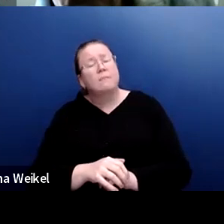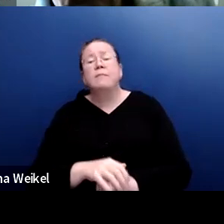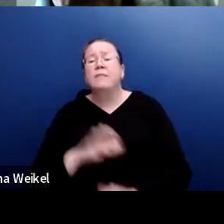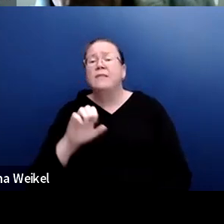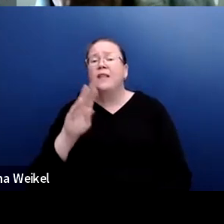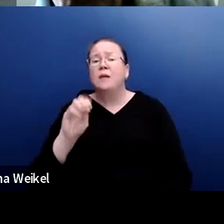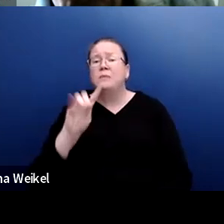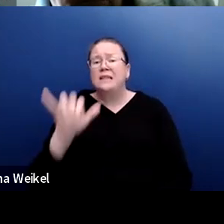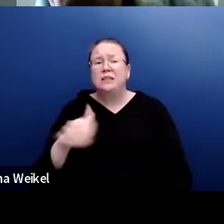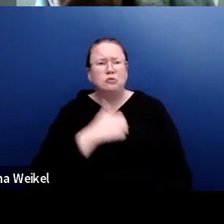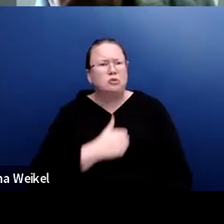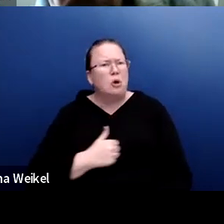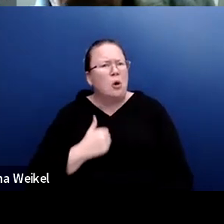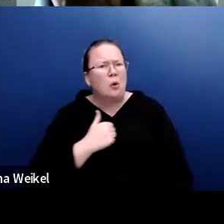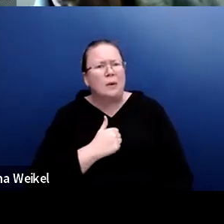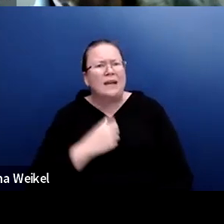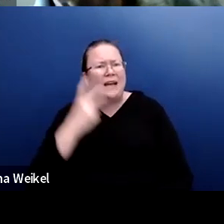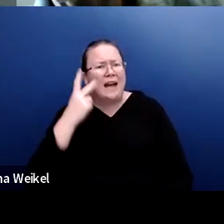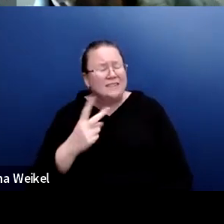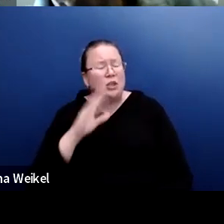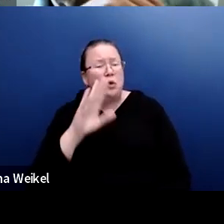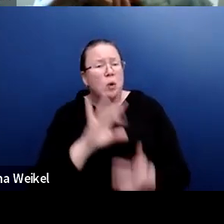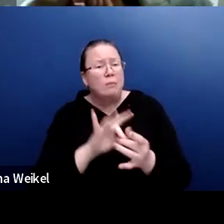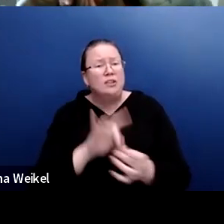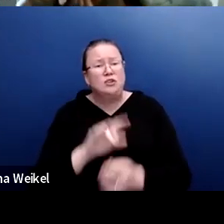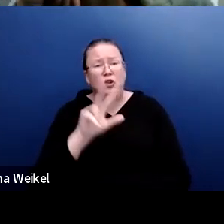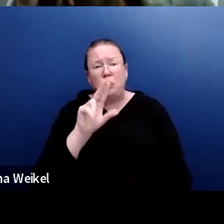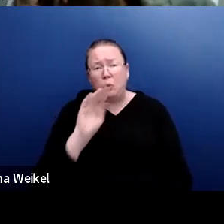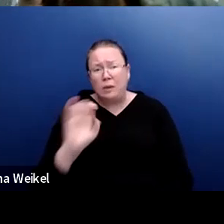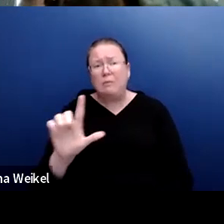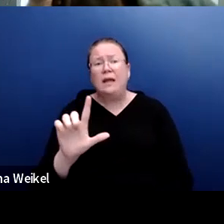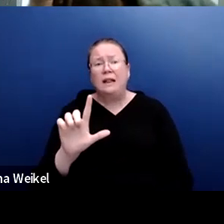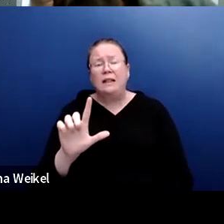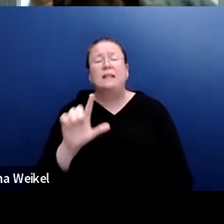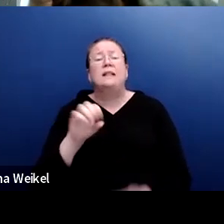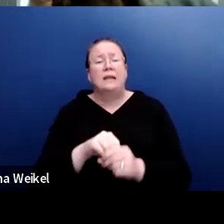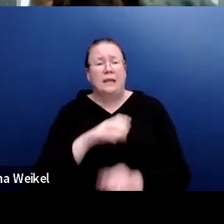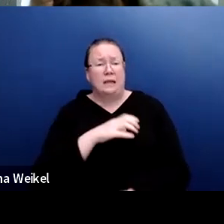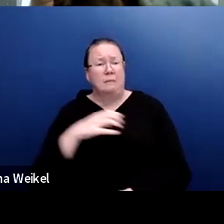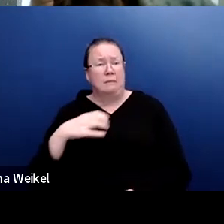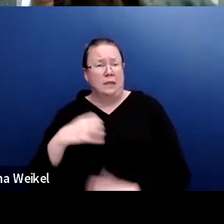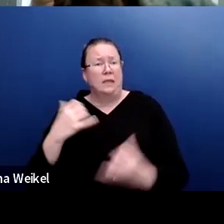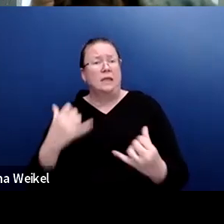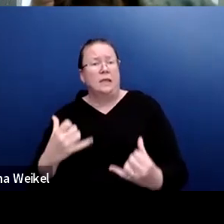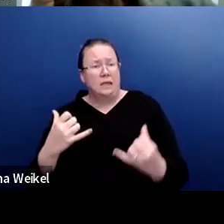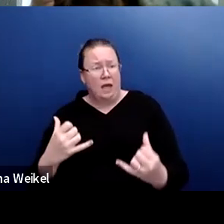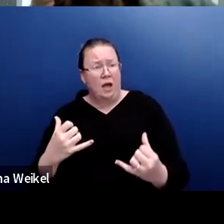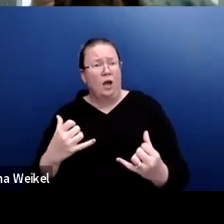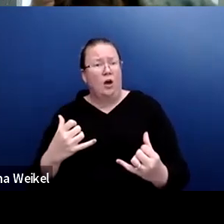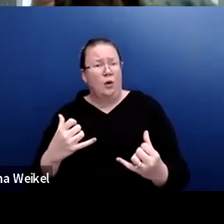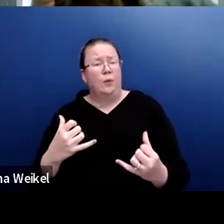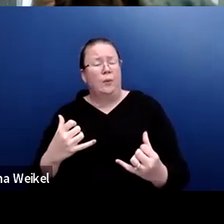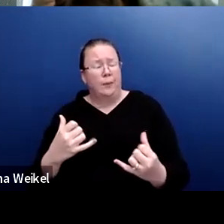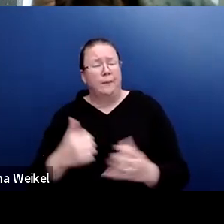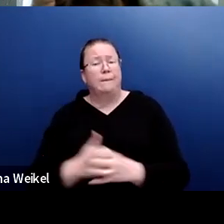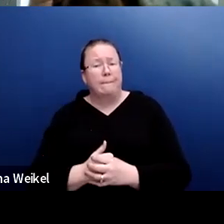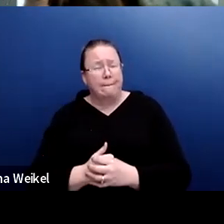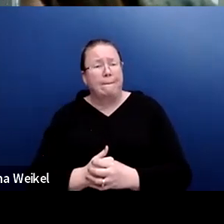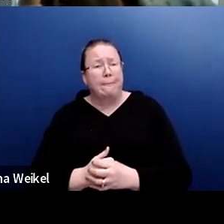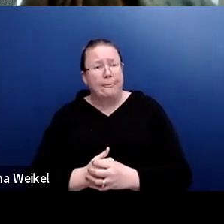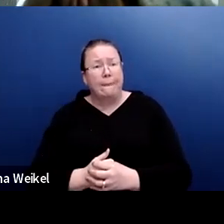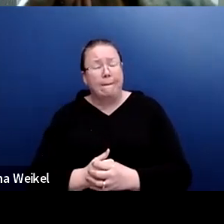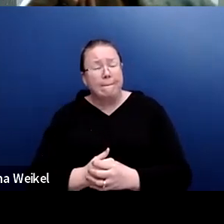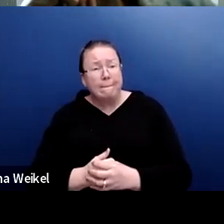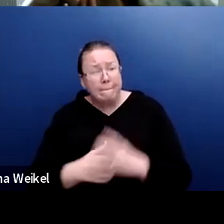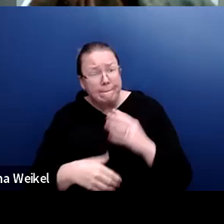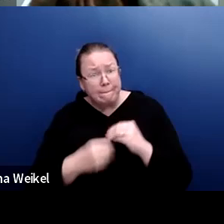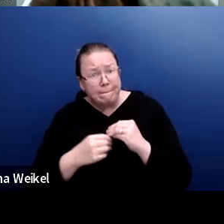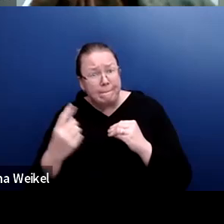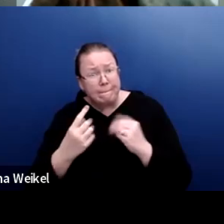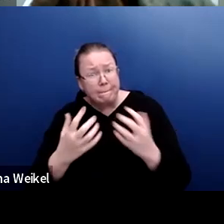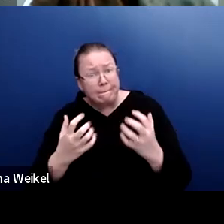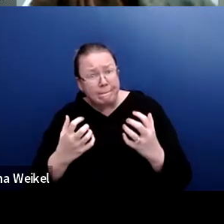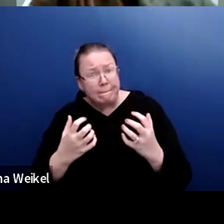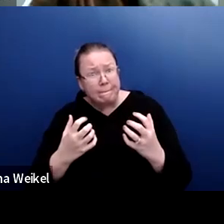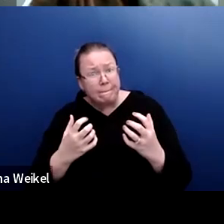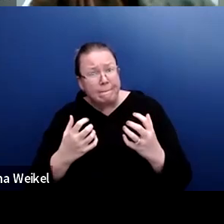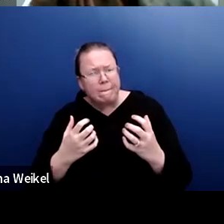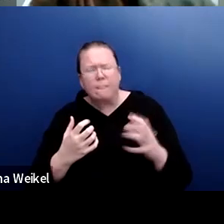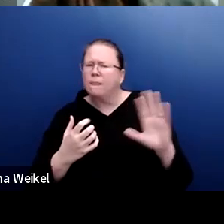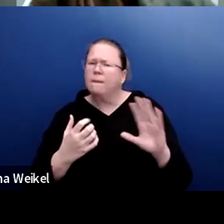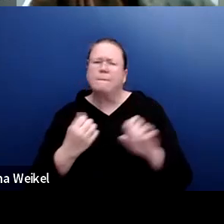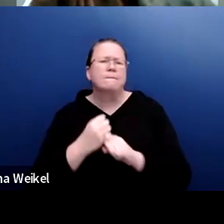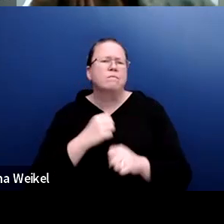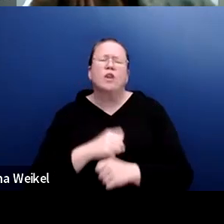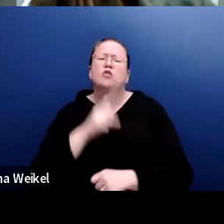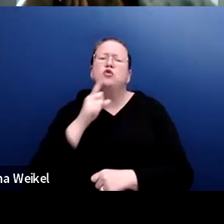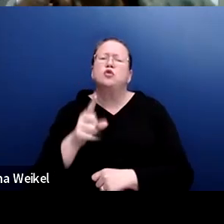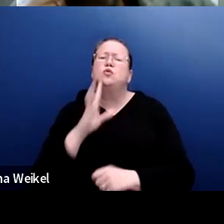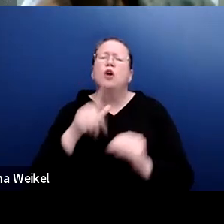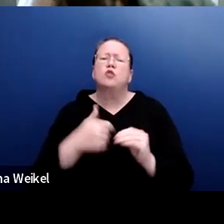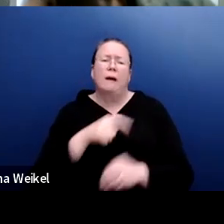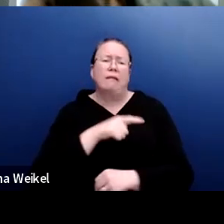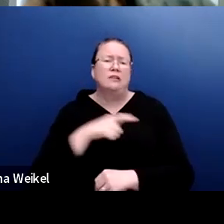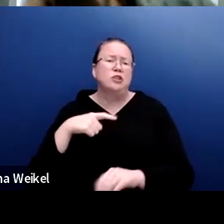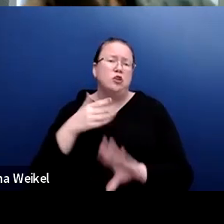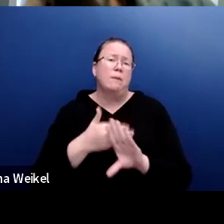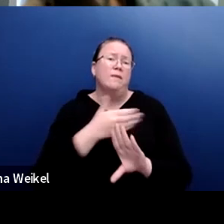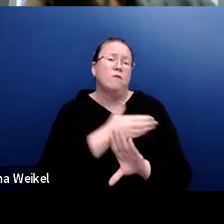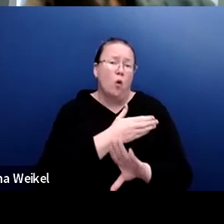, can mitigate that so someone still has a caregiver who they want and trust in their home.